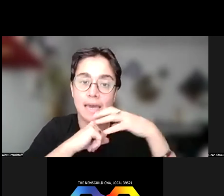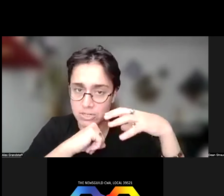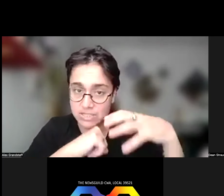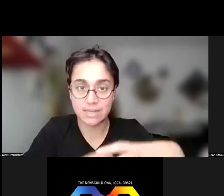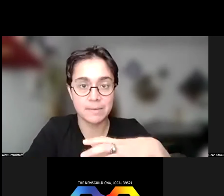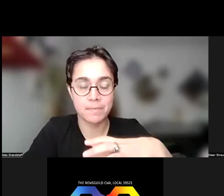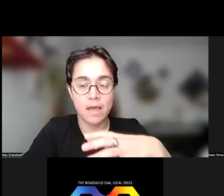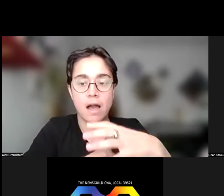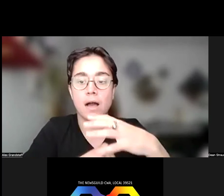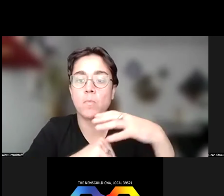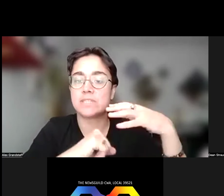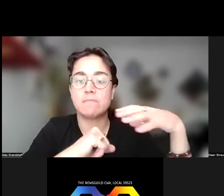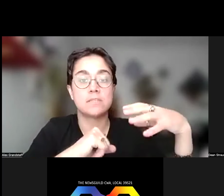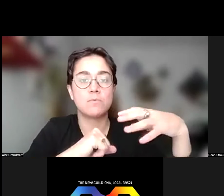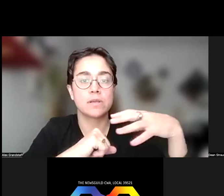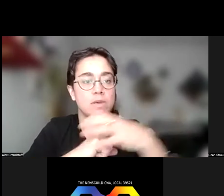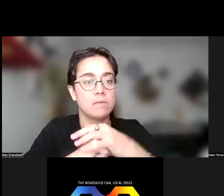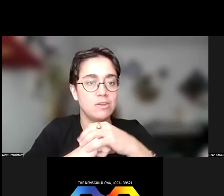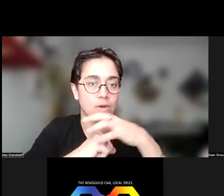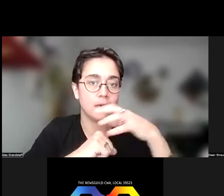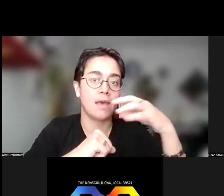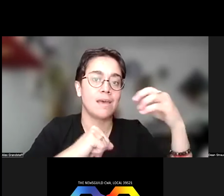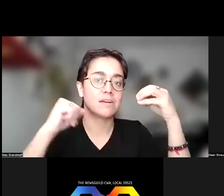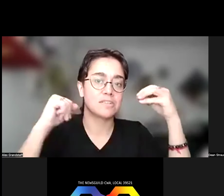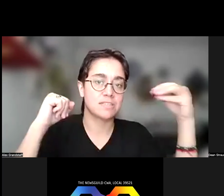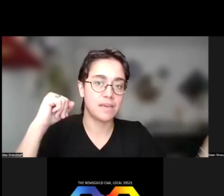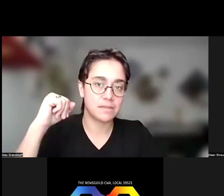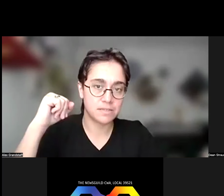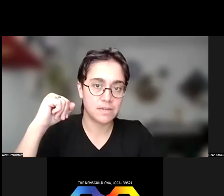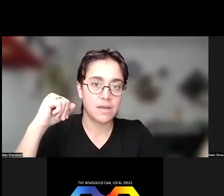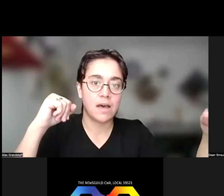about what is advocacy work that we can be doing in